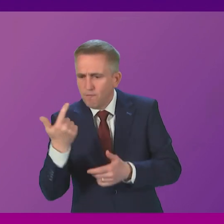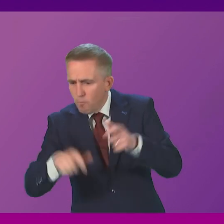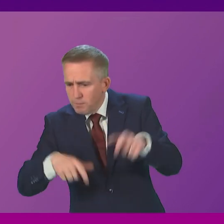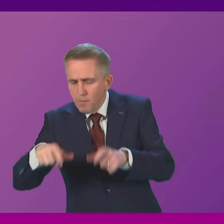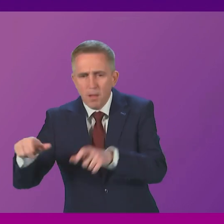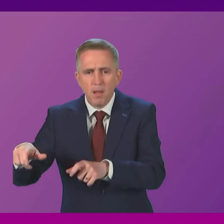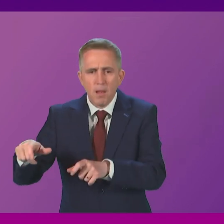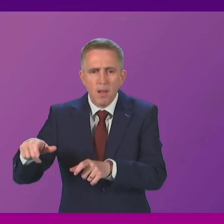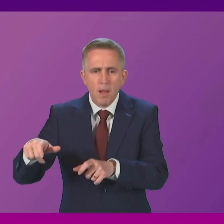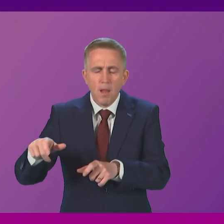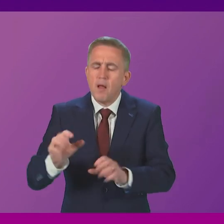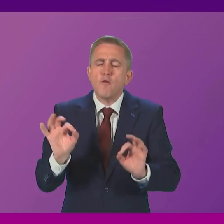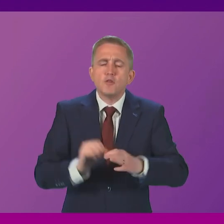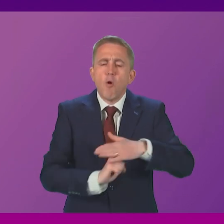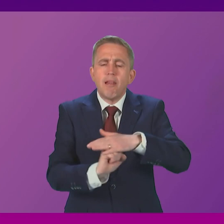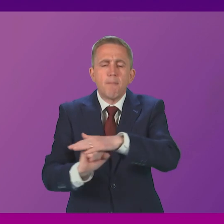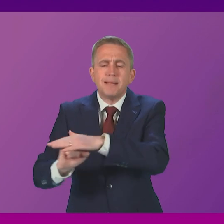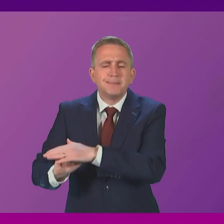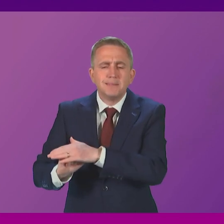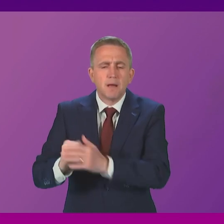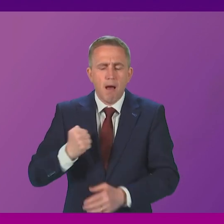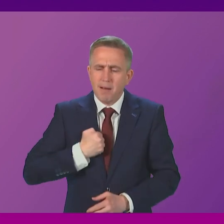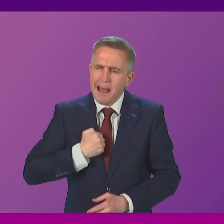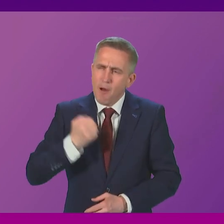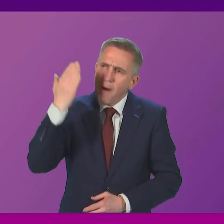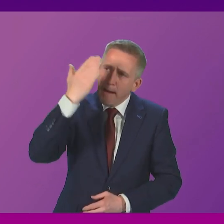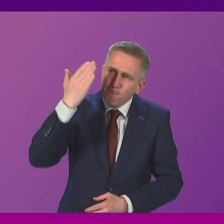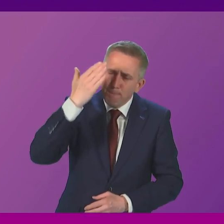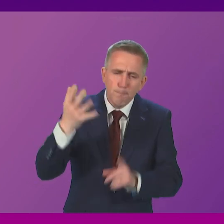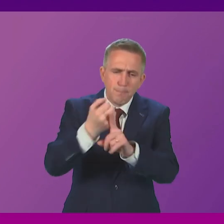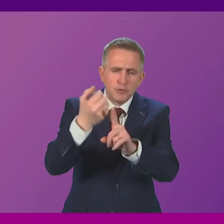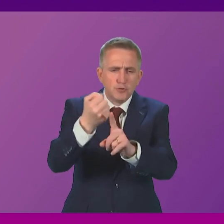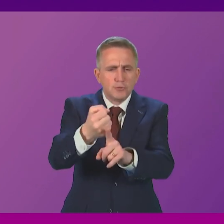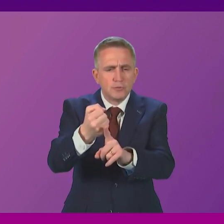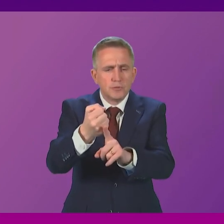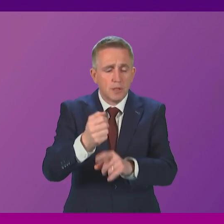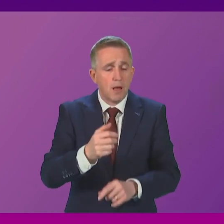I will place no limits on the ambitions that we have, collectively, for ourselves, for